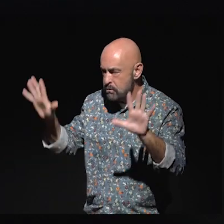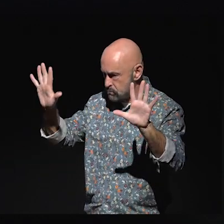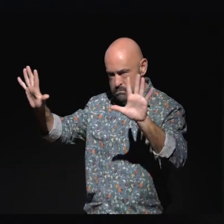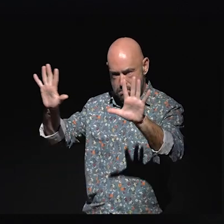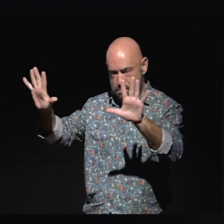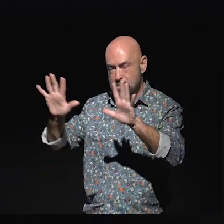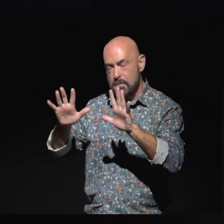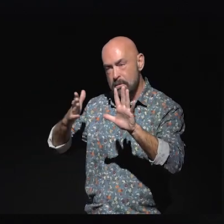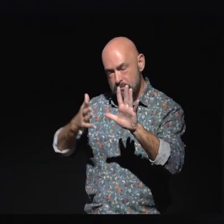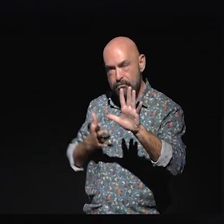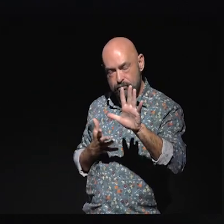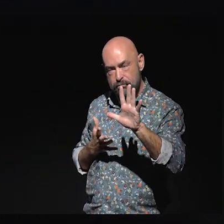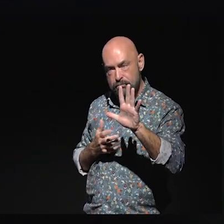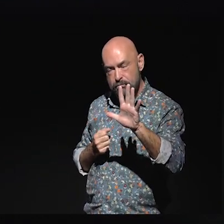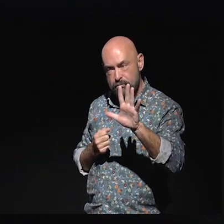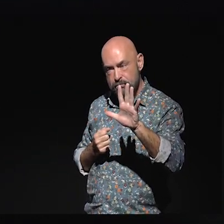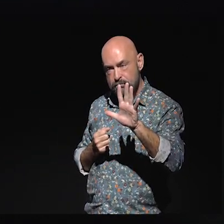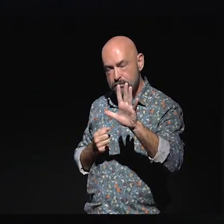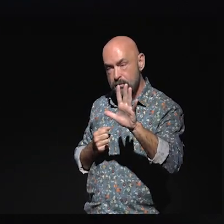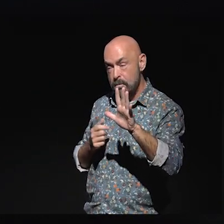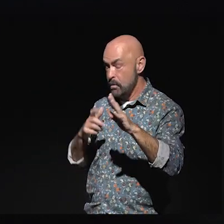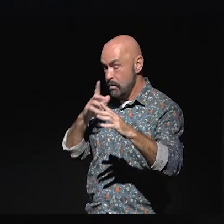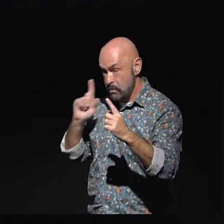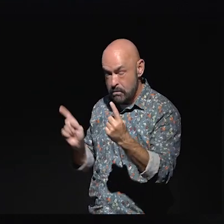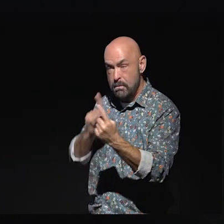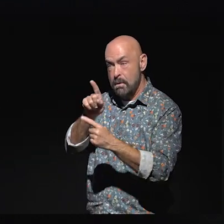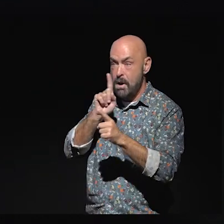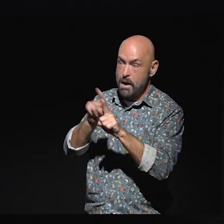where it is as if we are confronting a god